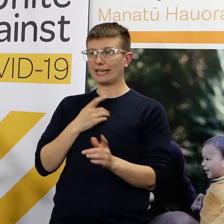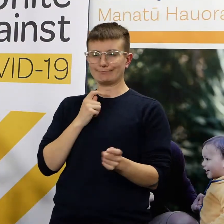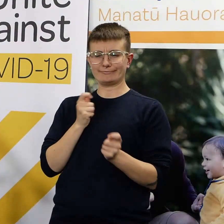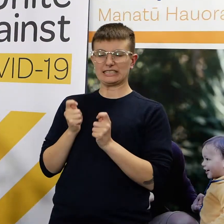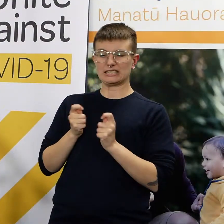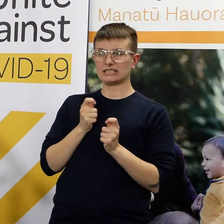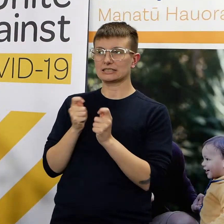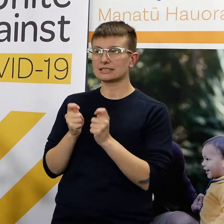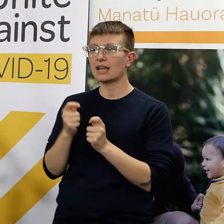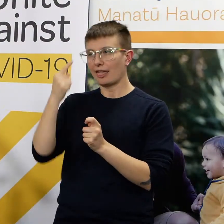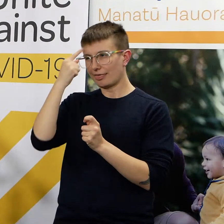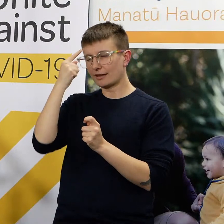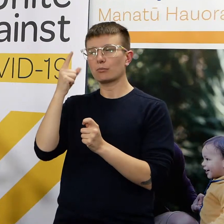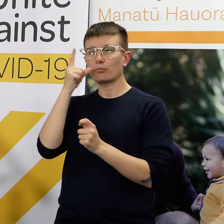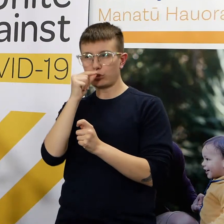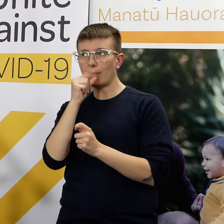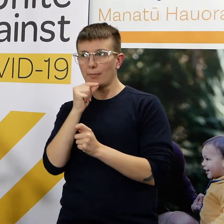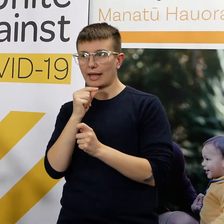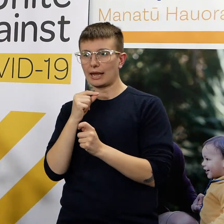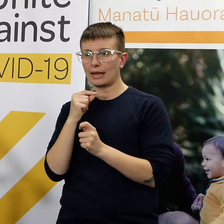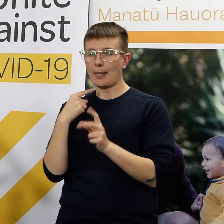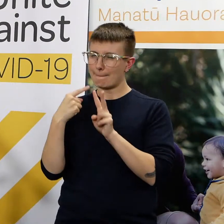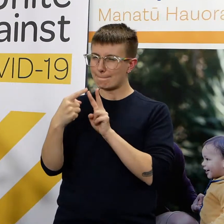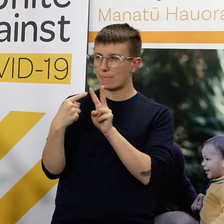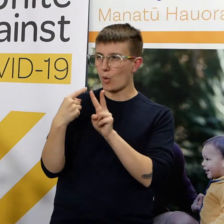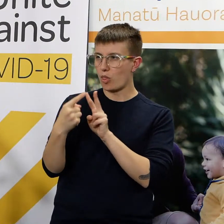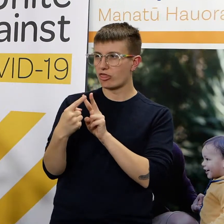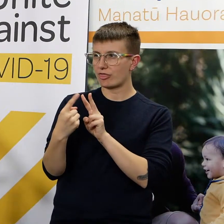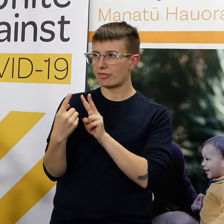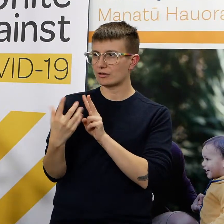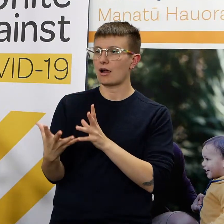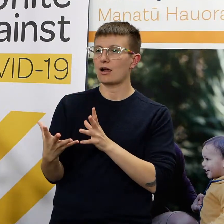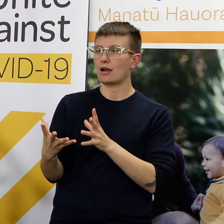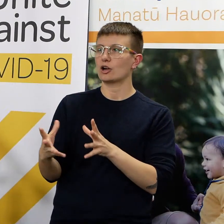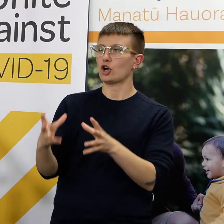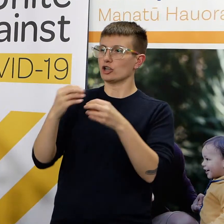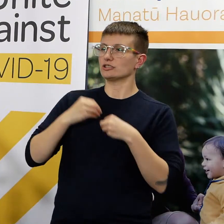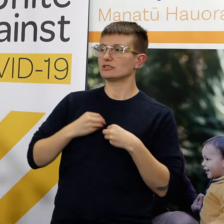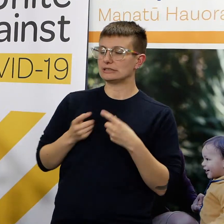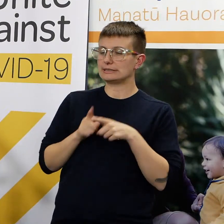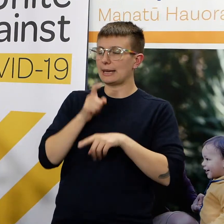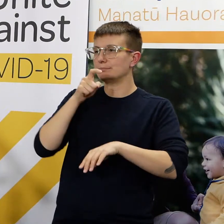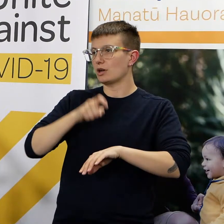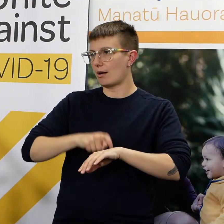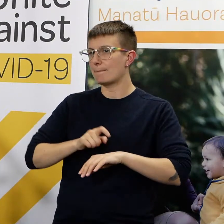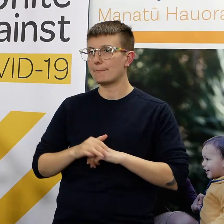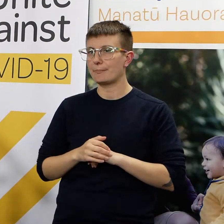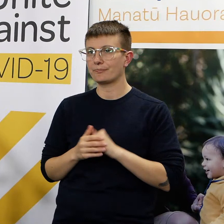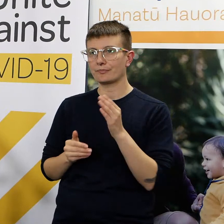both been infected either at the same time or one has infected the other. If you go back to and the exemptions